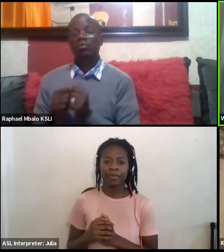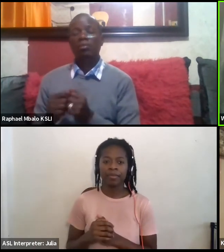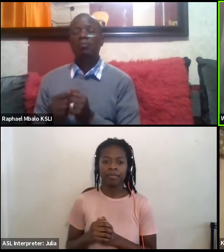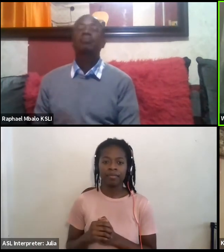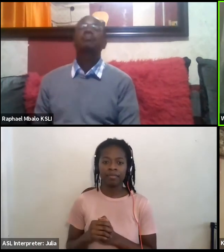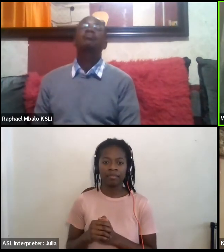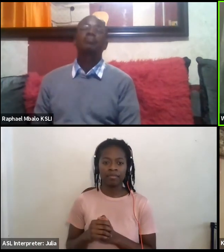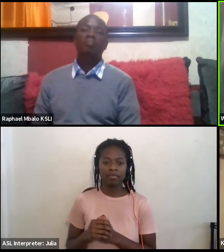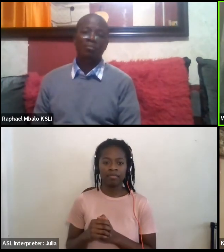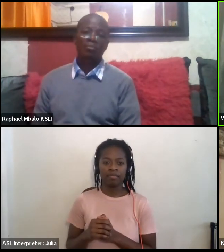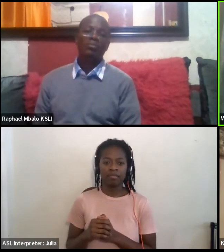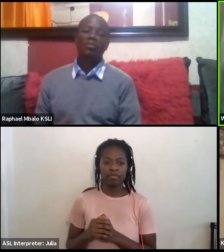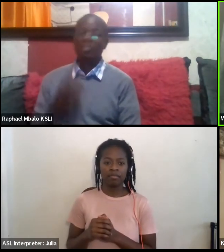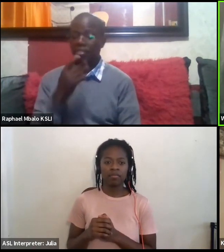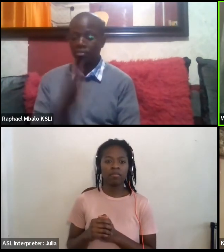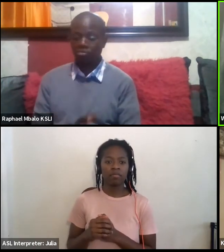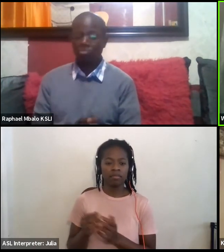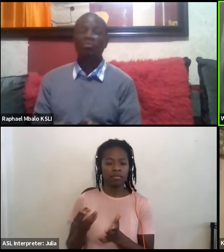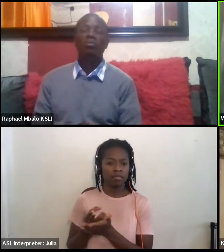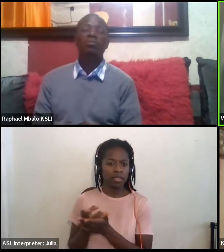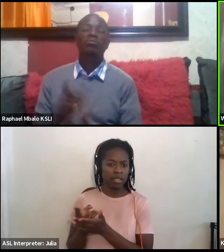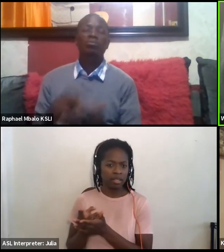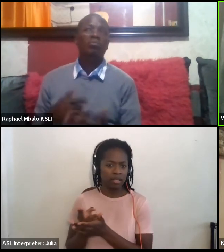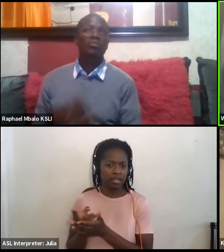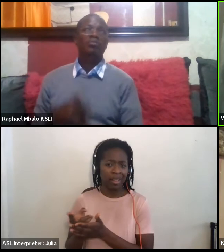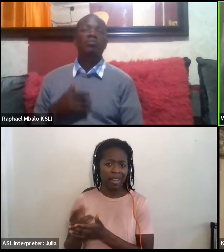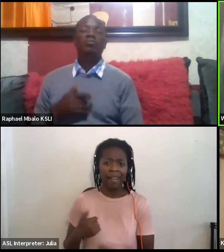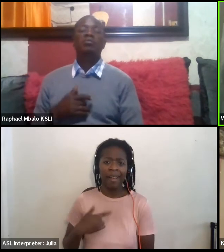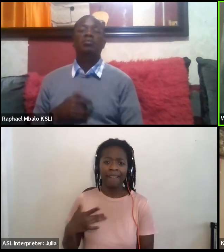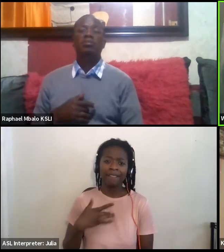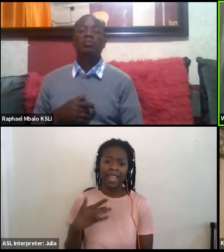To be honest, what I feel like we could give is heart.